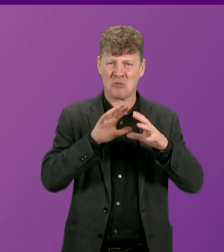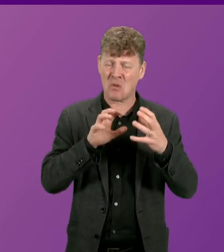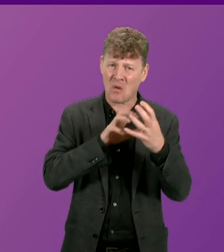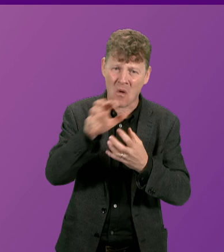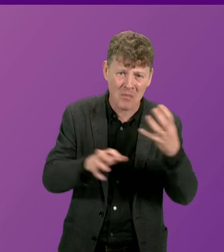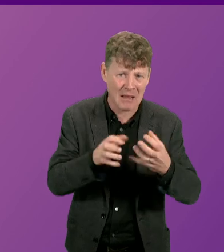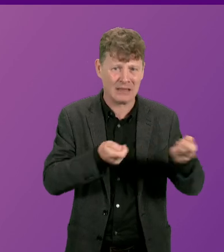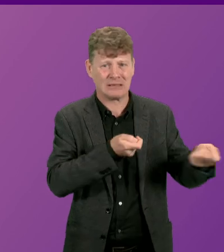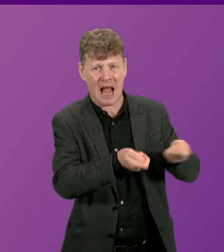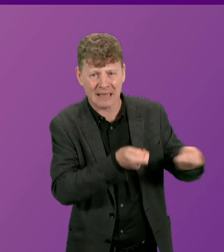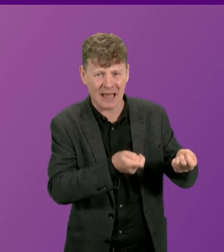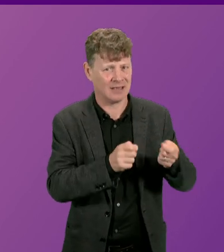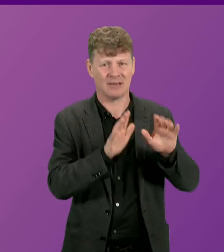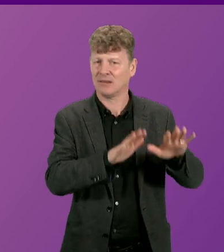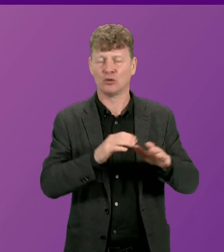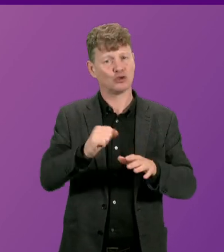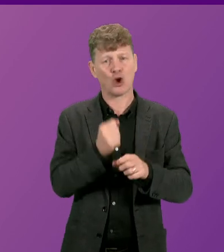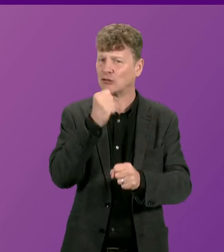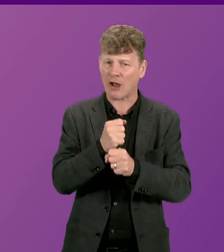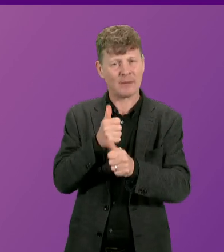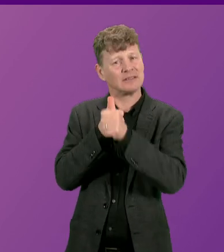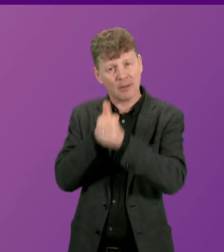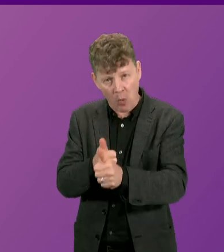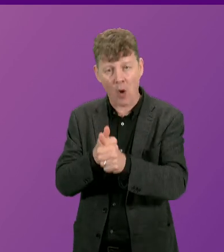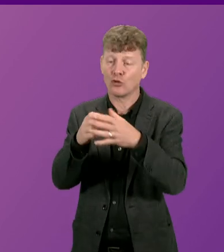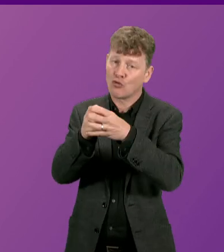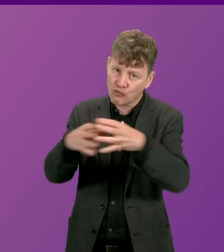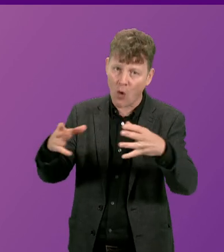handling. The Scottish Government is supporting continued growth in renewables,